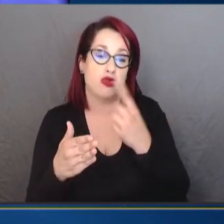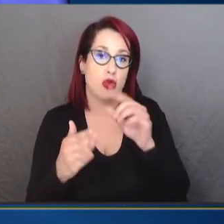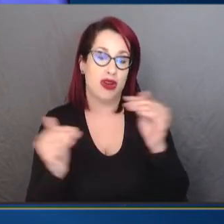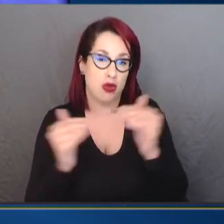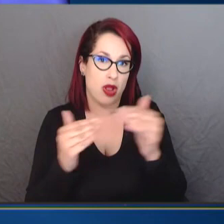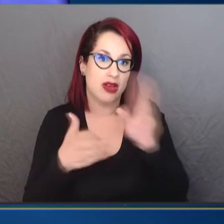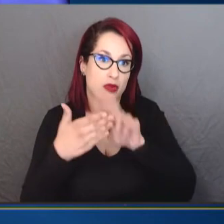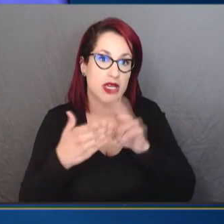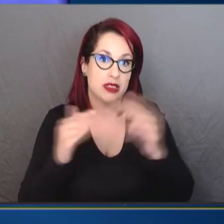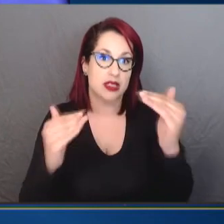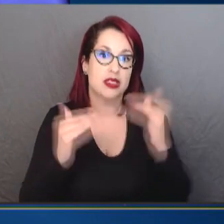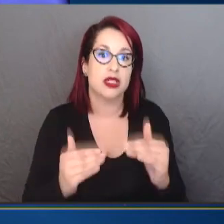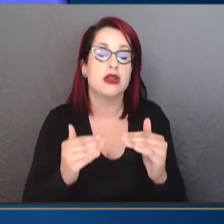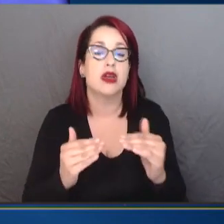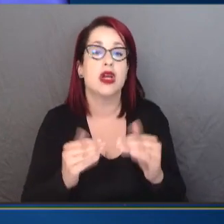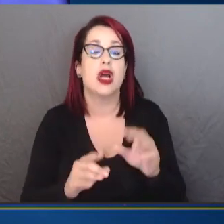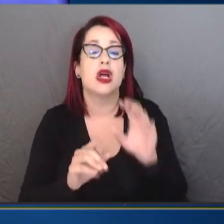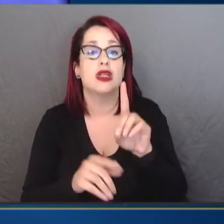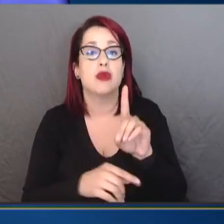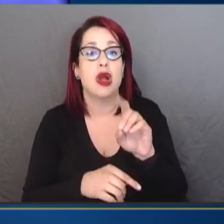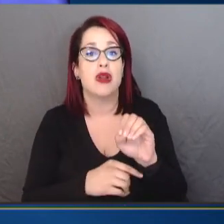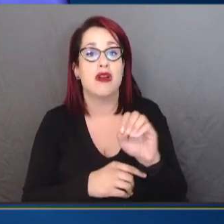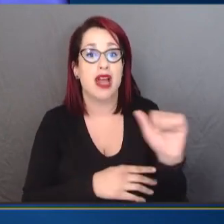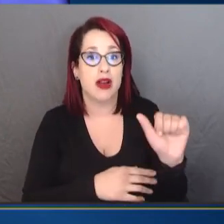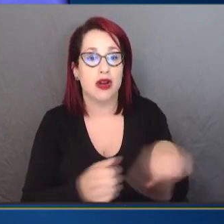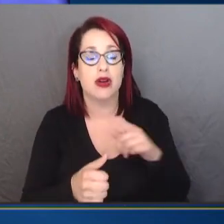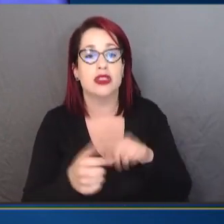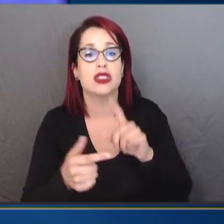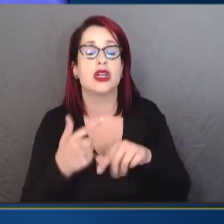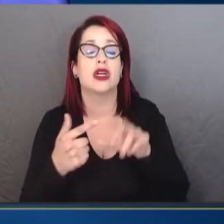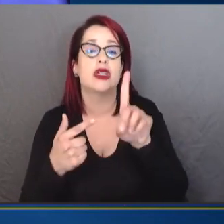Housing and Development; U.S. Department of Justice; Office of Violence Against Women.